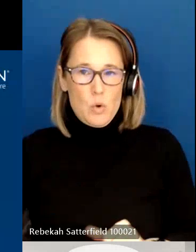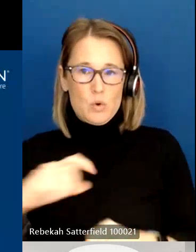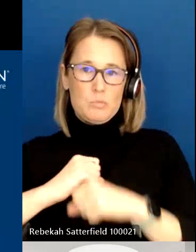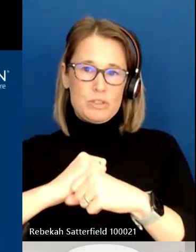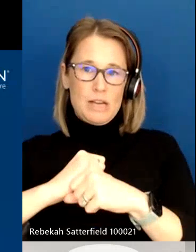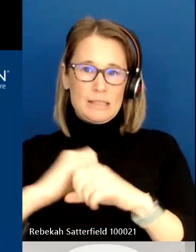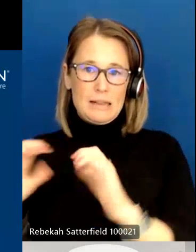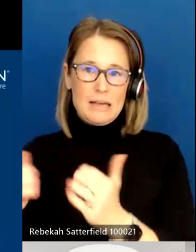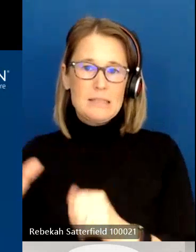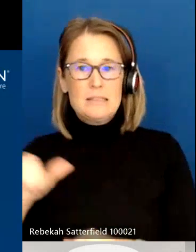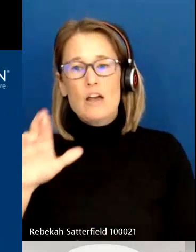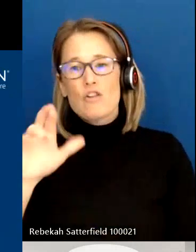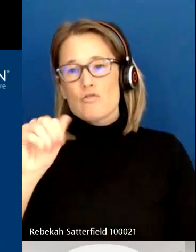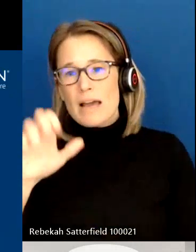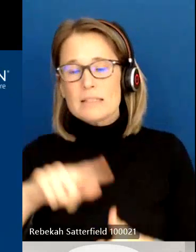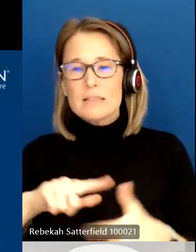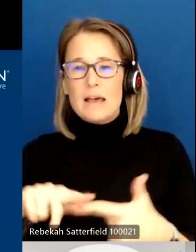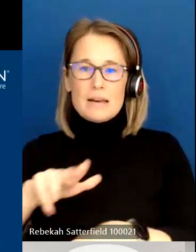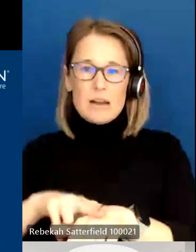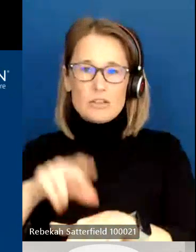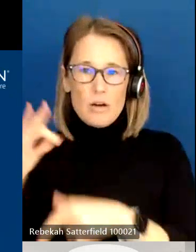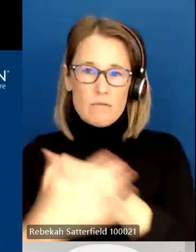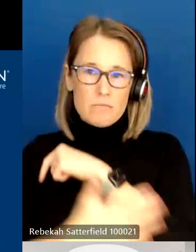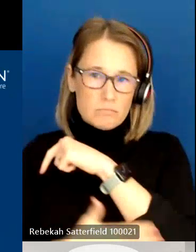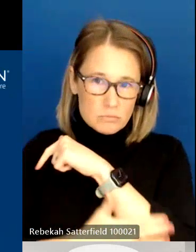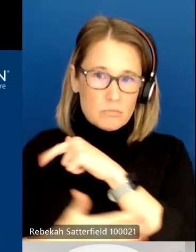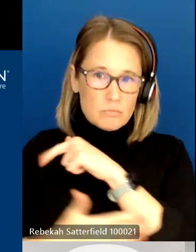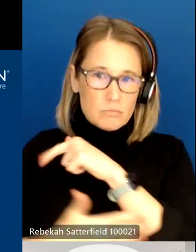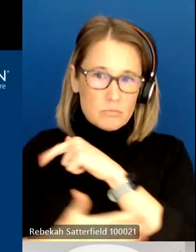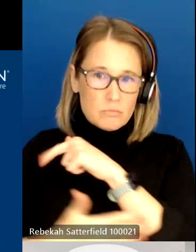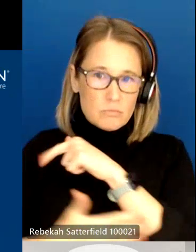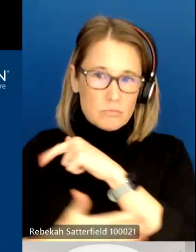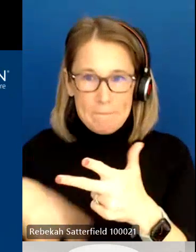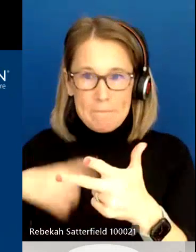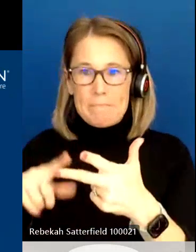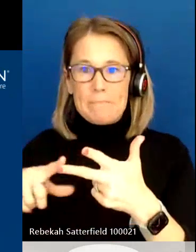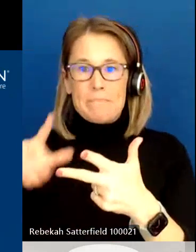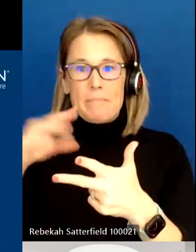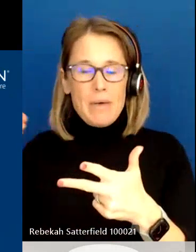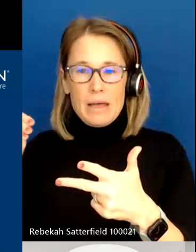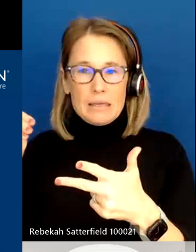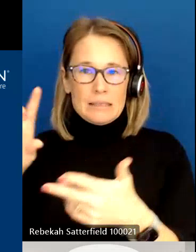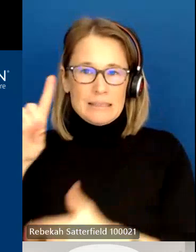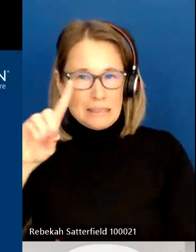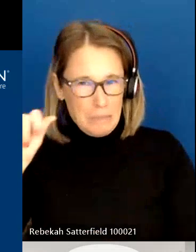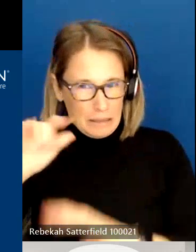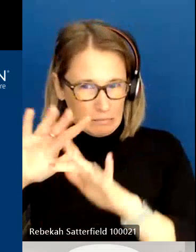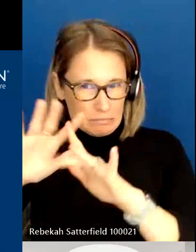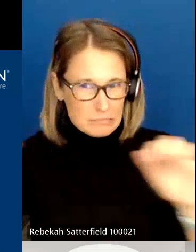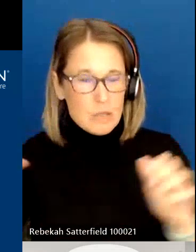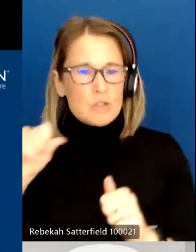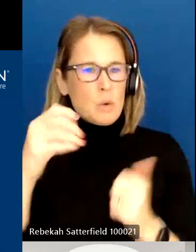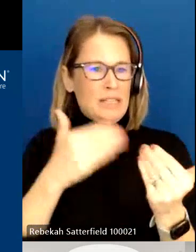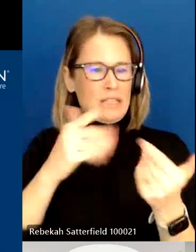disability so it's easy to skip over this what are you supposed to identify because virtually any